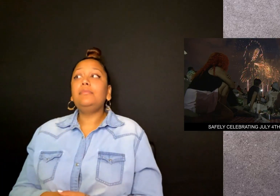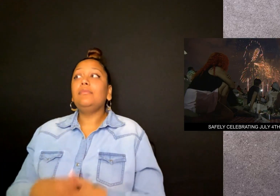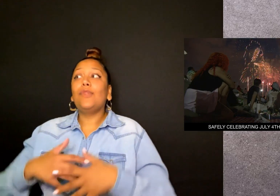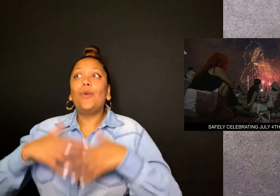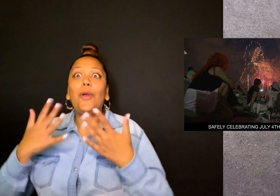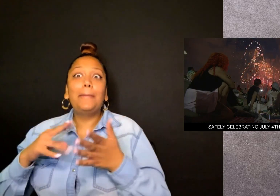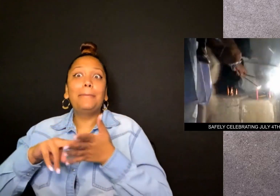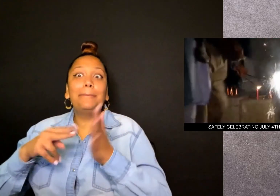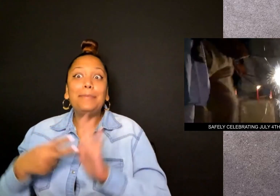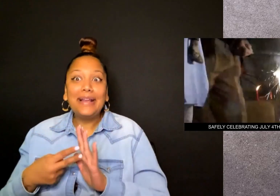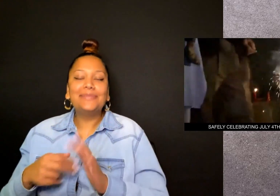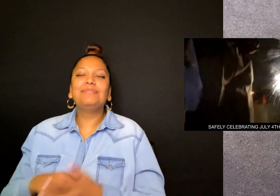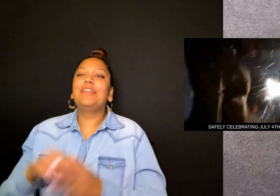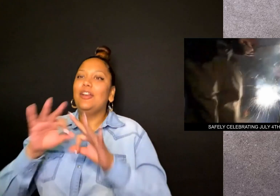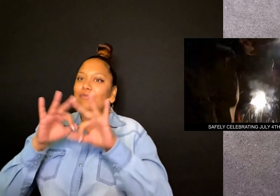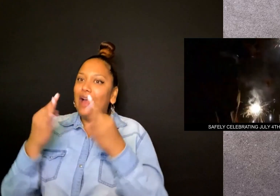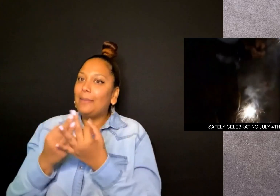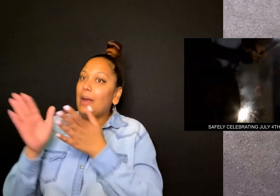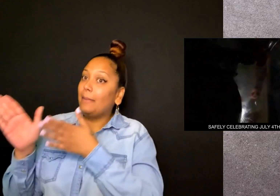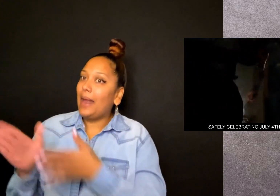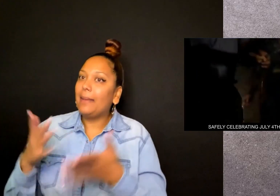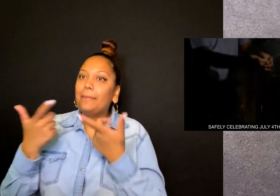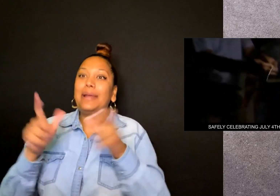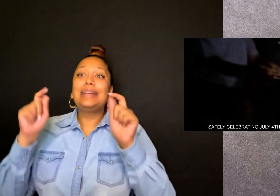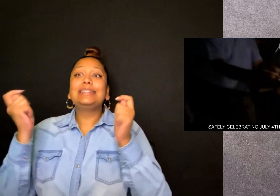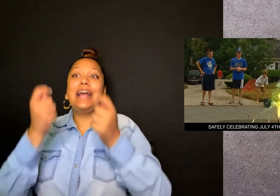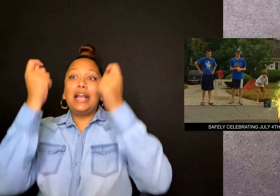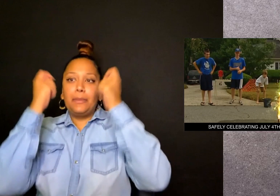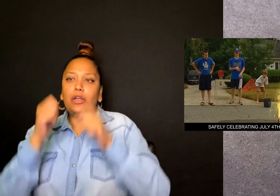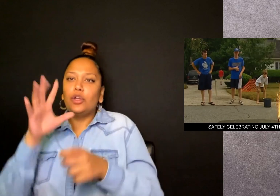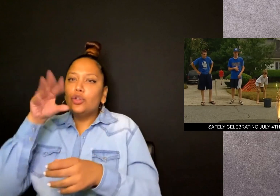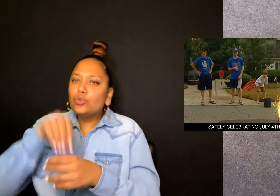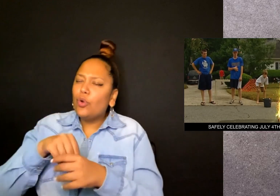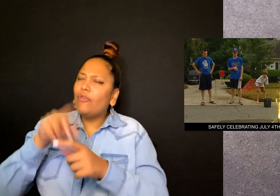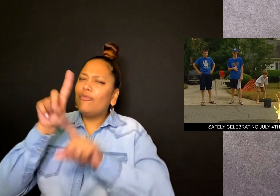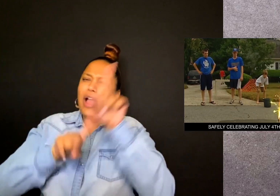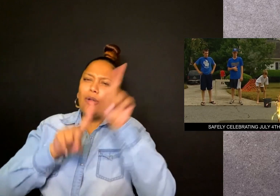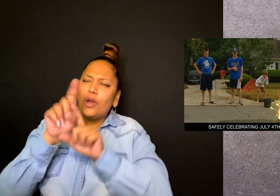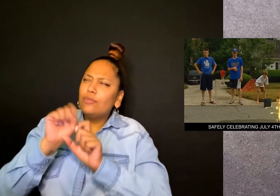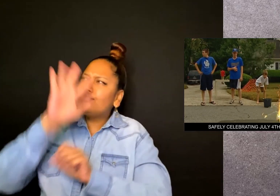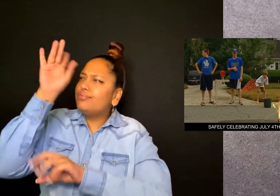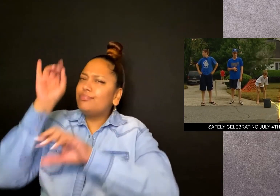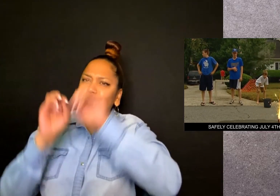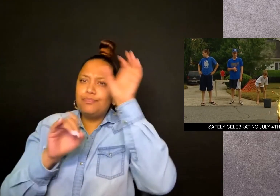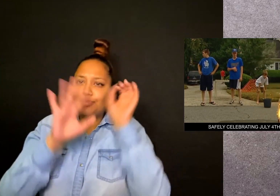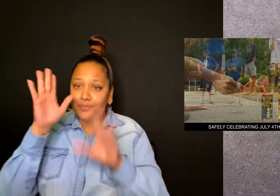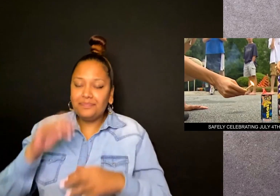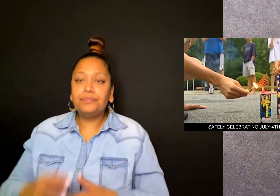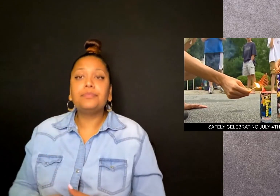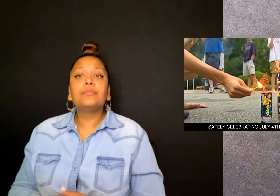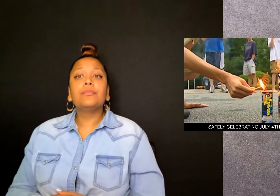Friday that means families are planning big celebrations and that could include fireworks